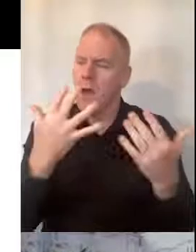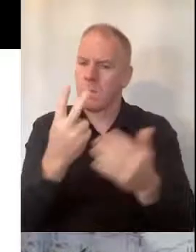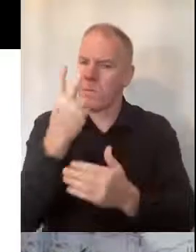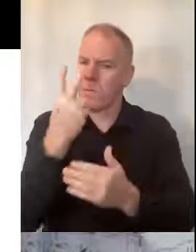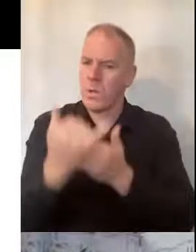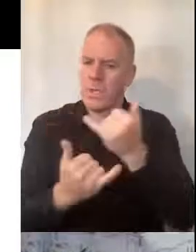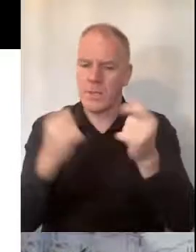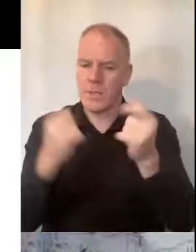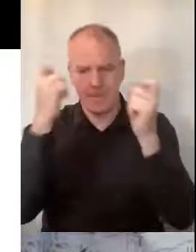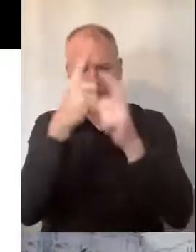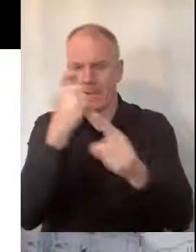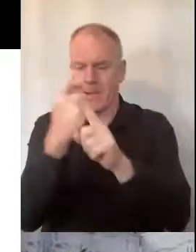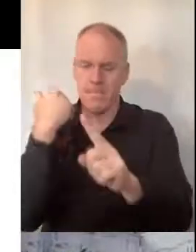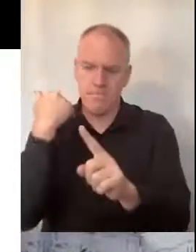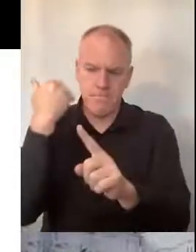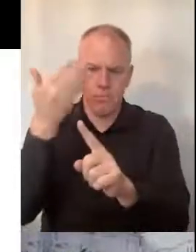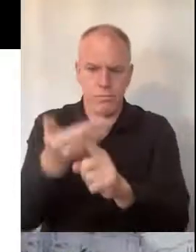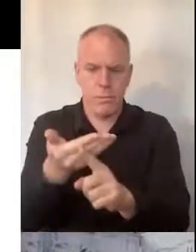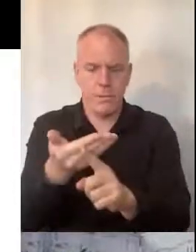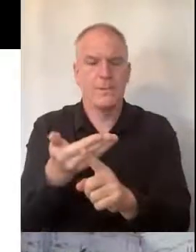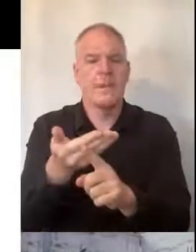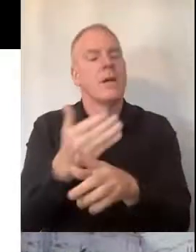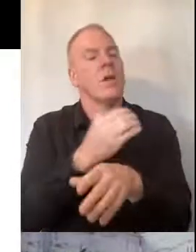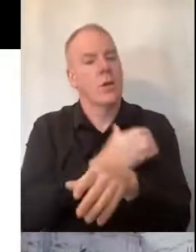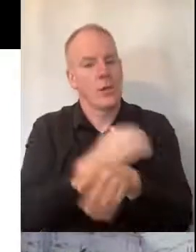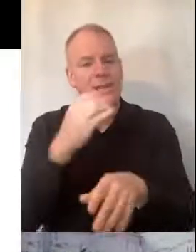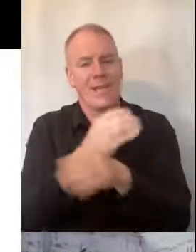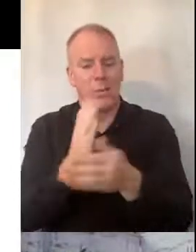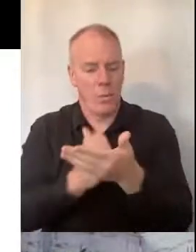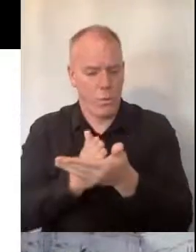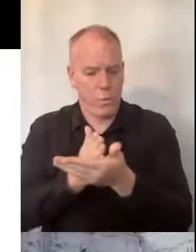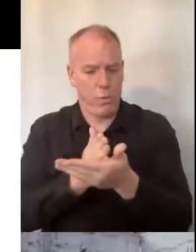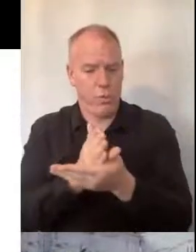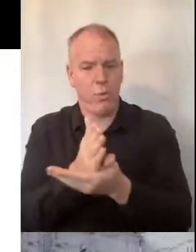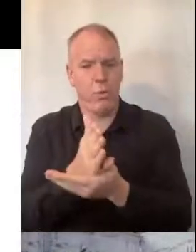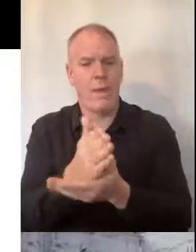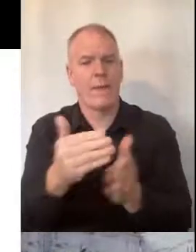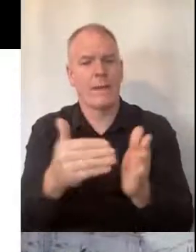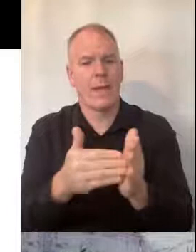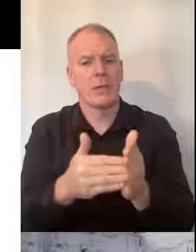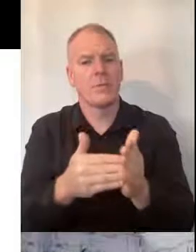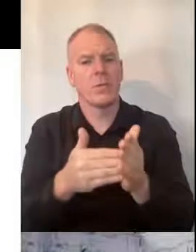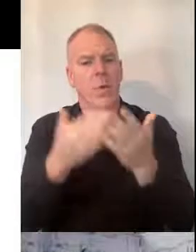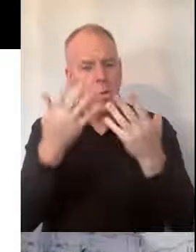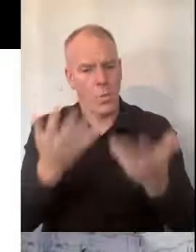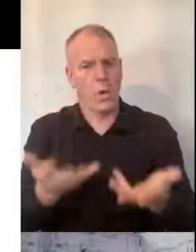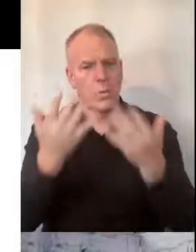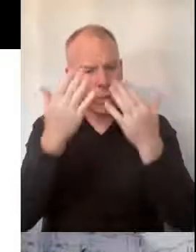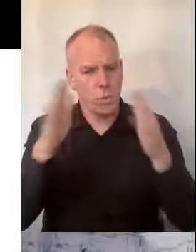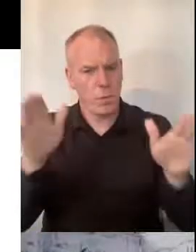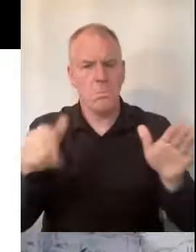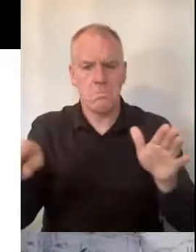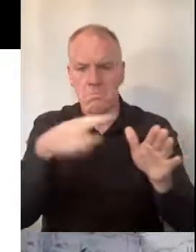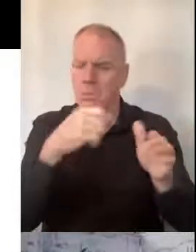of difficult time. We are continuing to go through that journey, but I just want to showcase that I do appreciate you giving up your